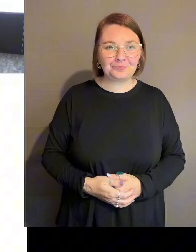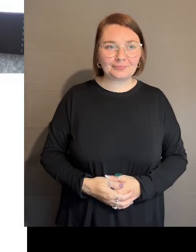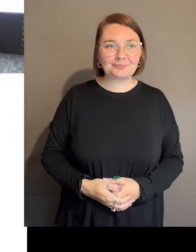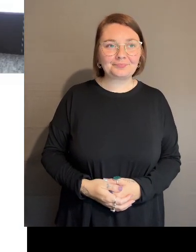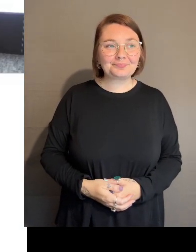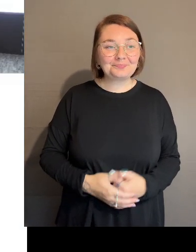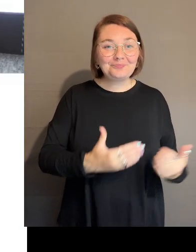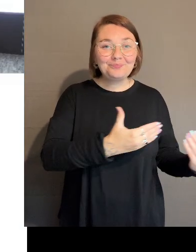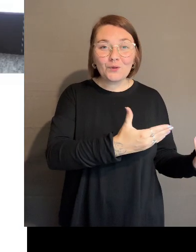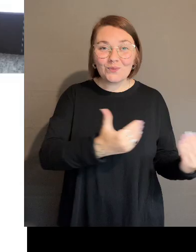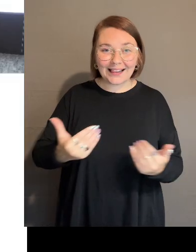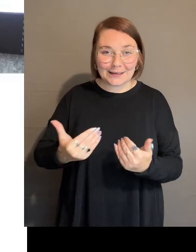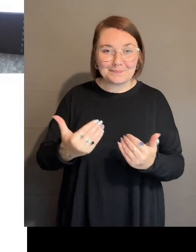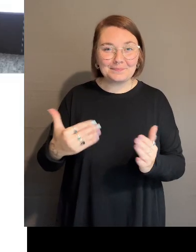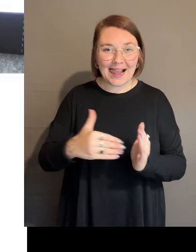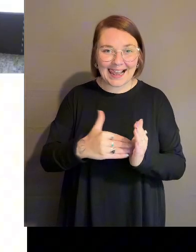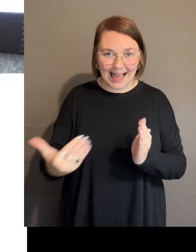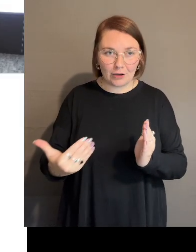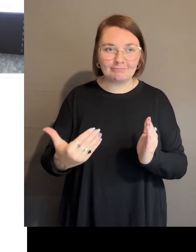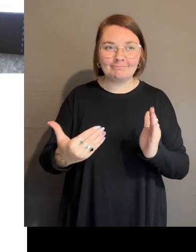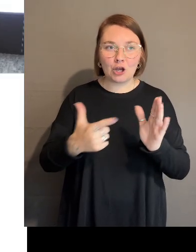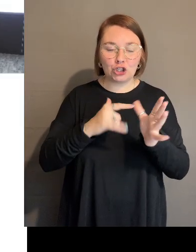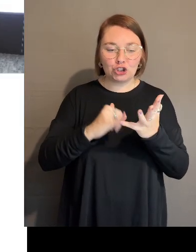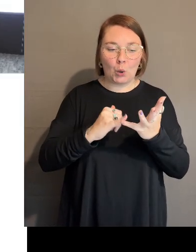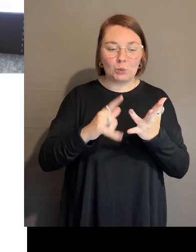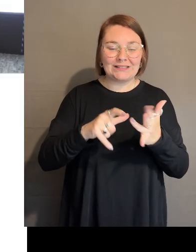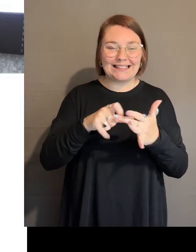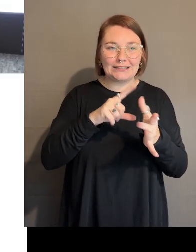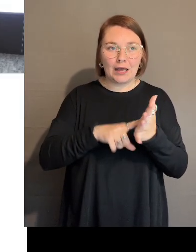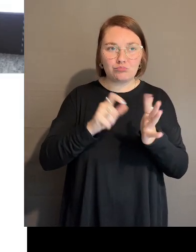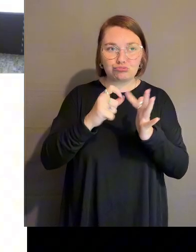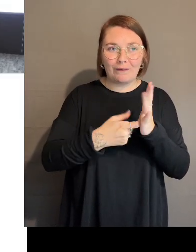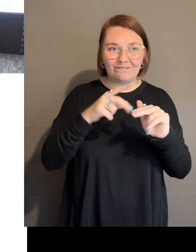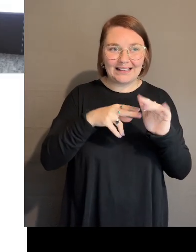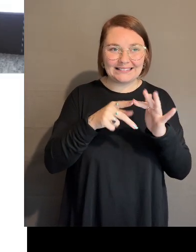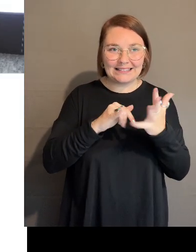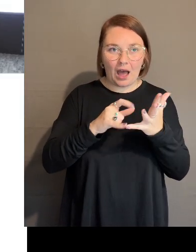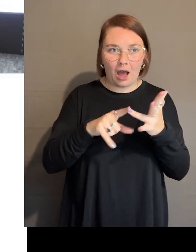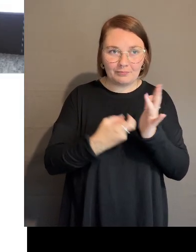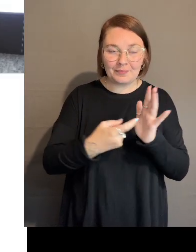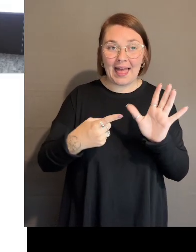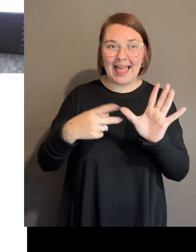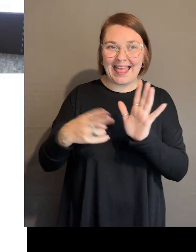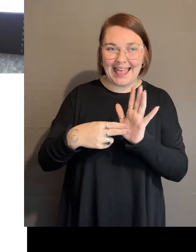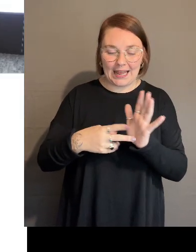I will welcome, Associate Professor Ann Olshin-Smith.